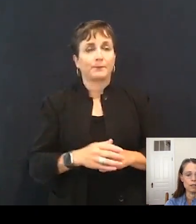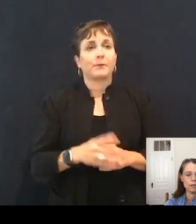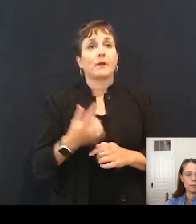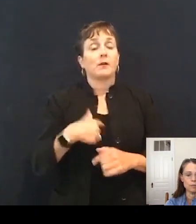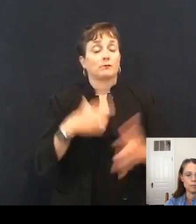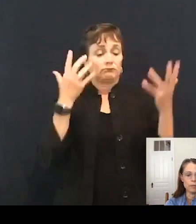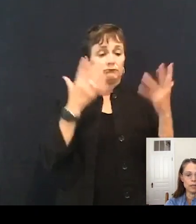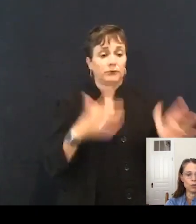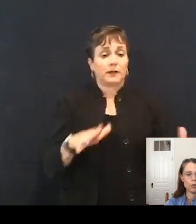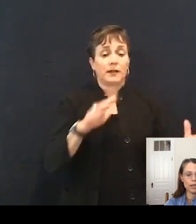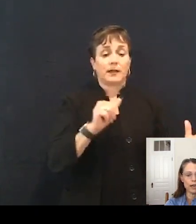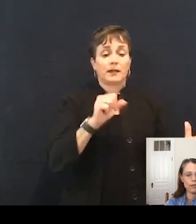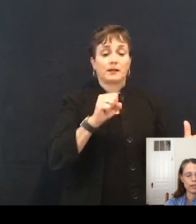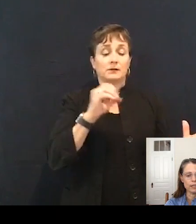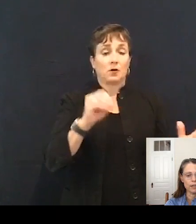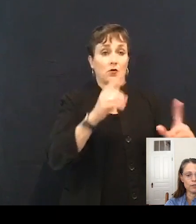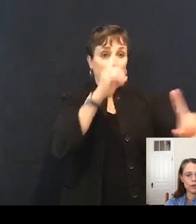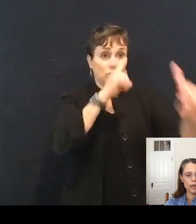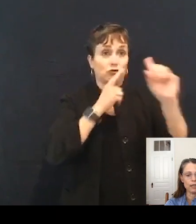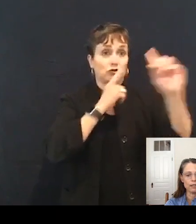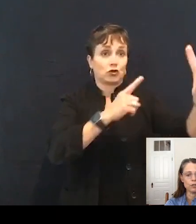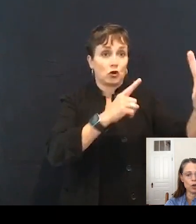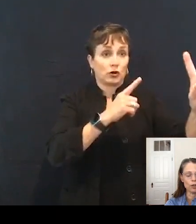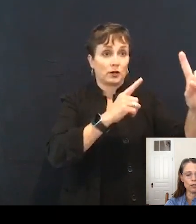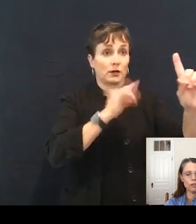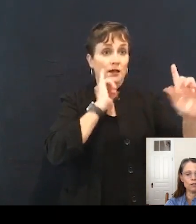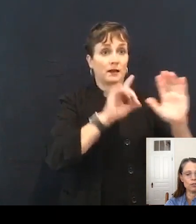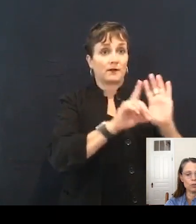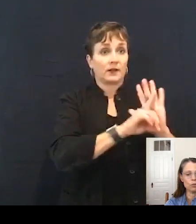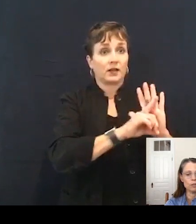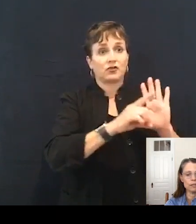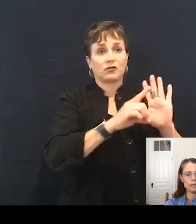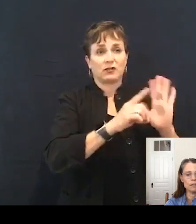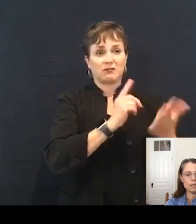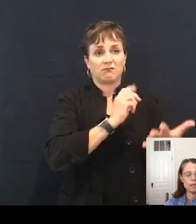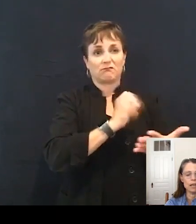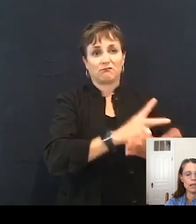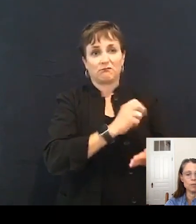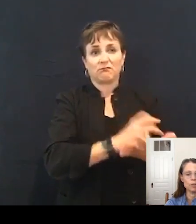Meaning we have identified targeting the 216A mutation